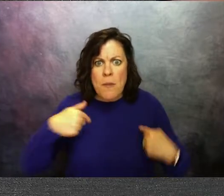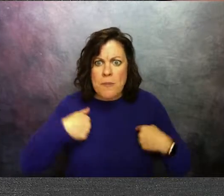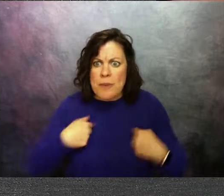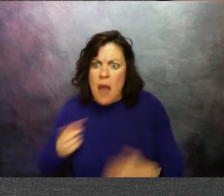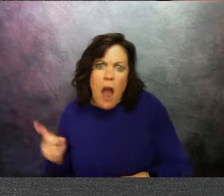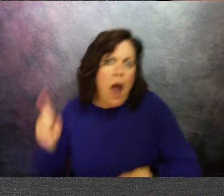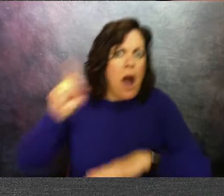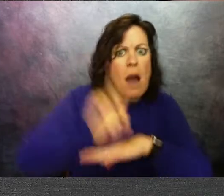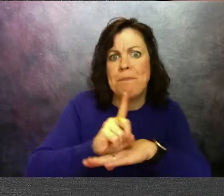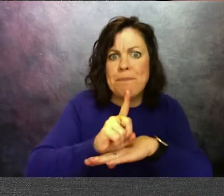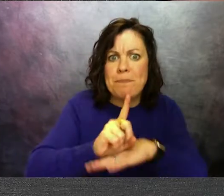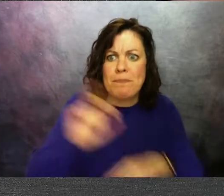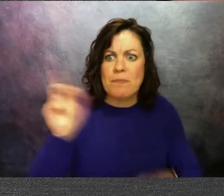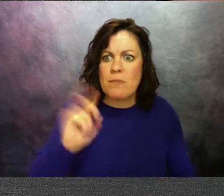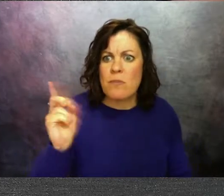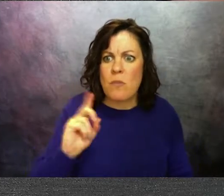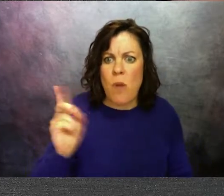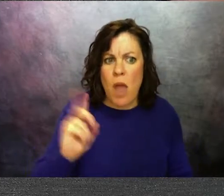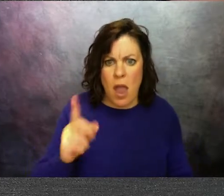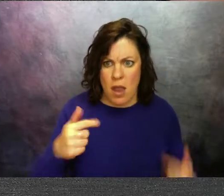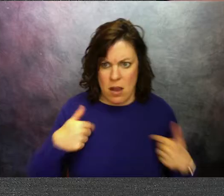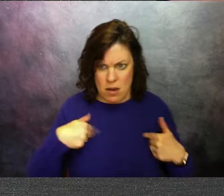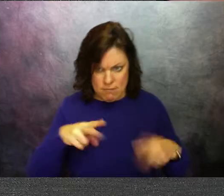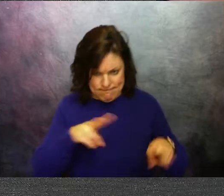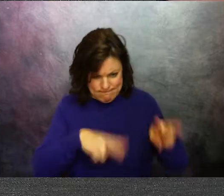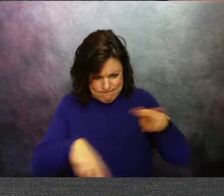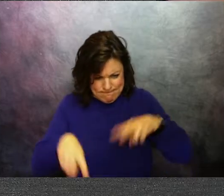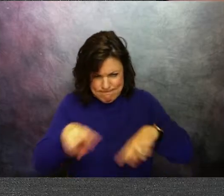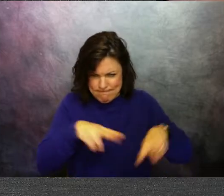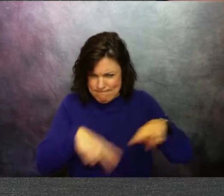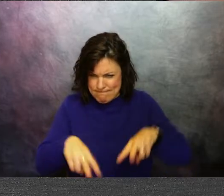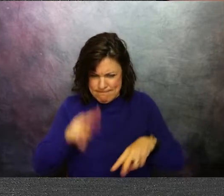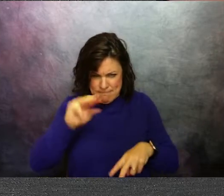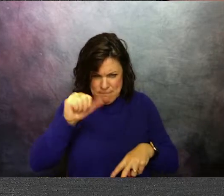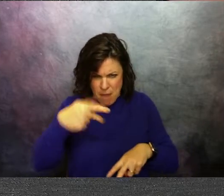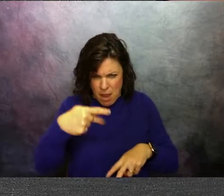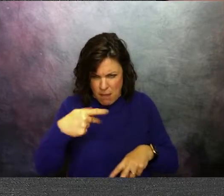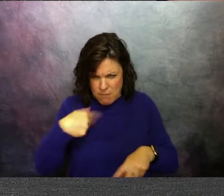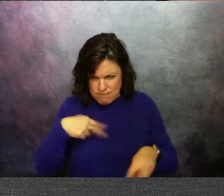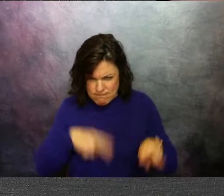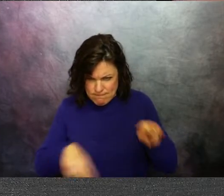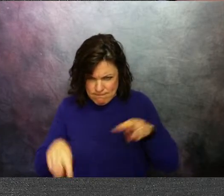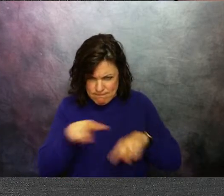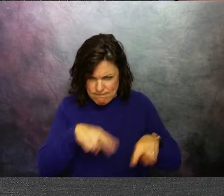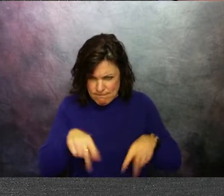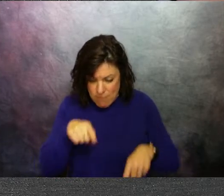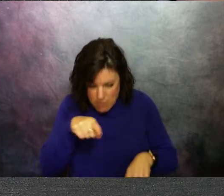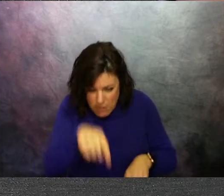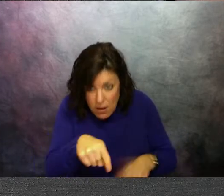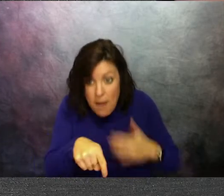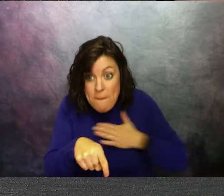First, I look at the map of the world and I find my country, the United States.